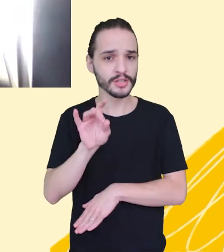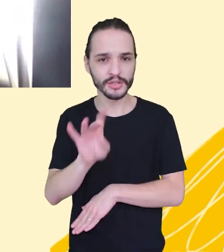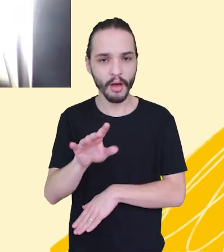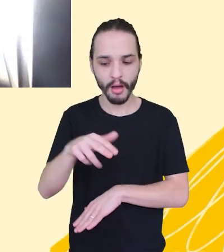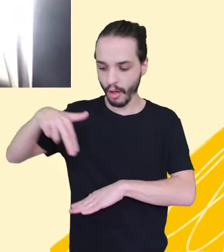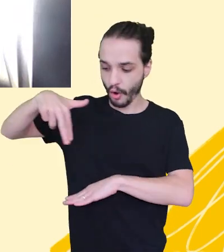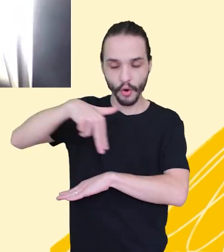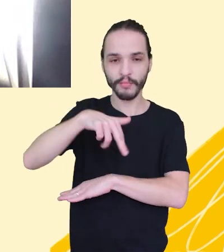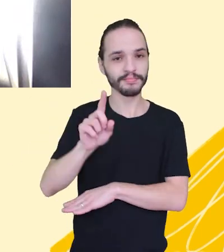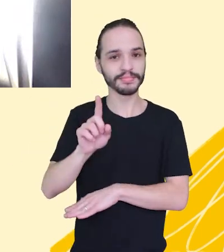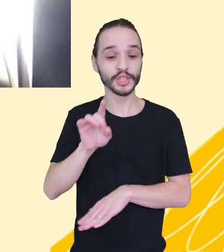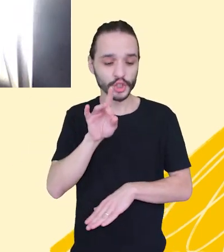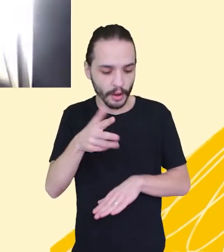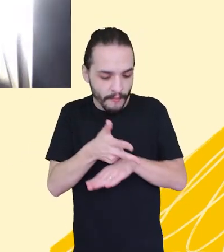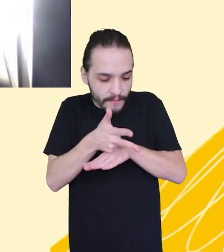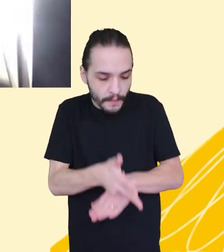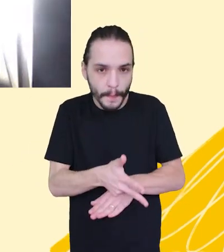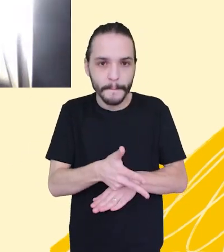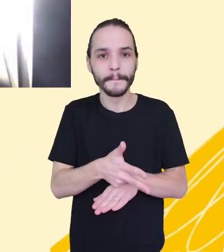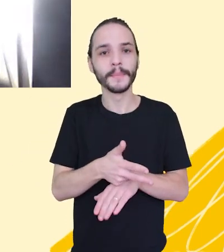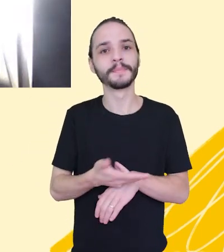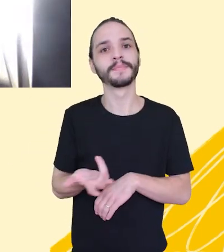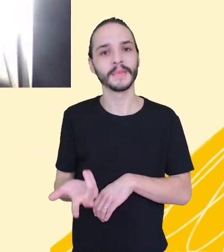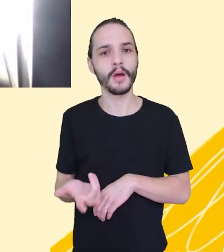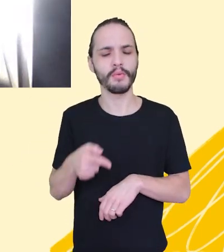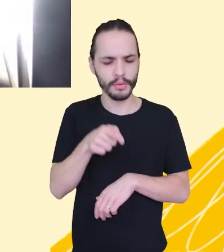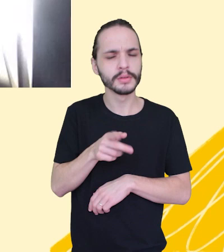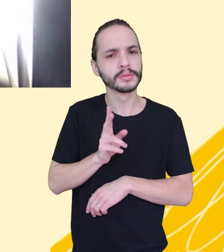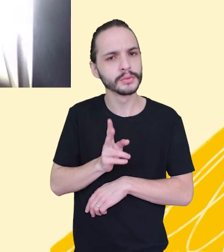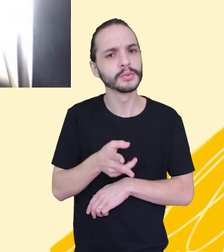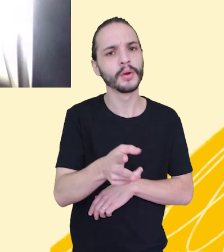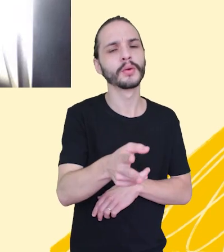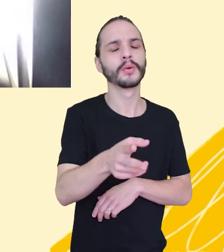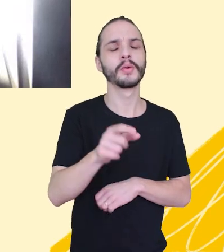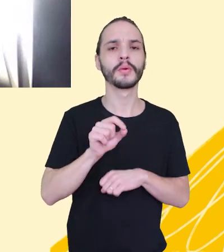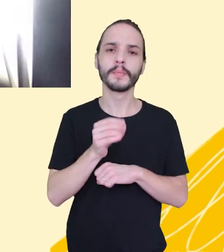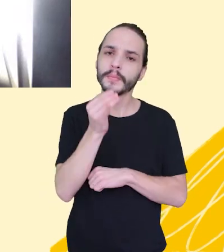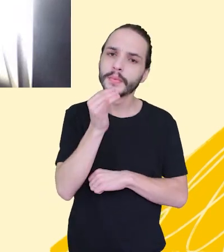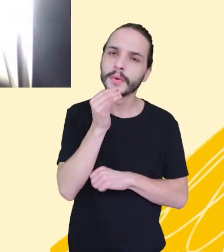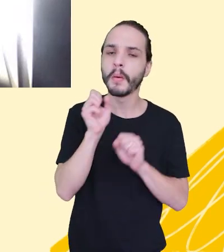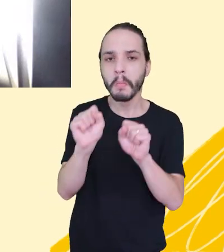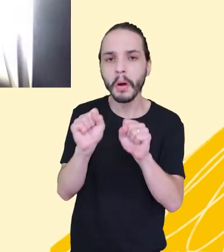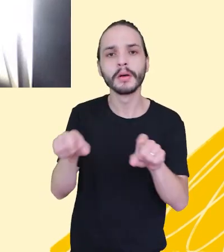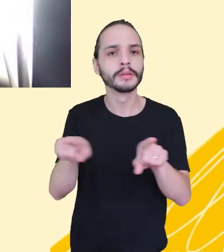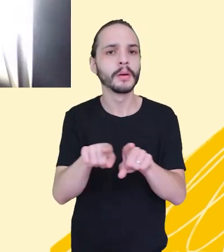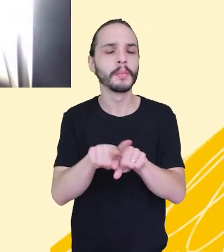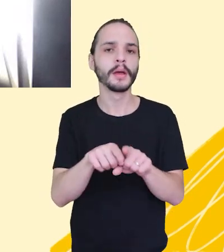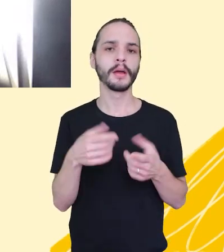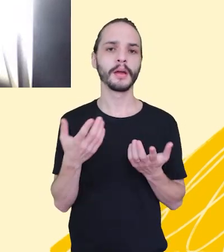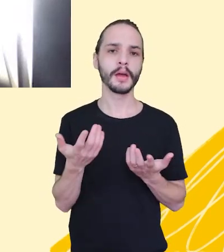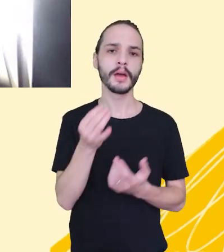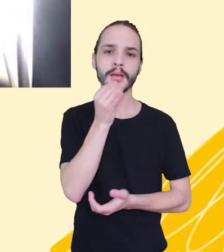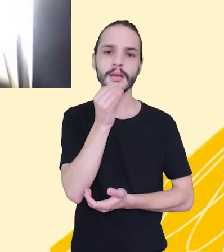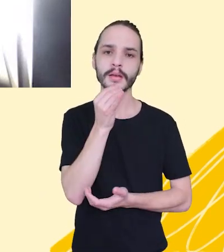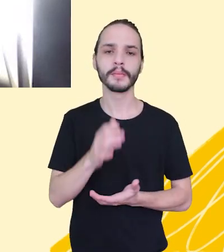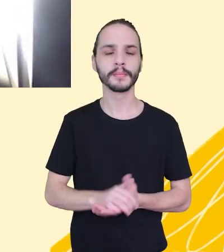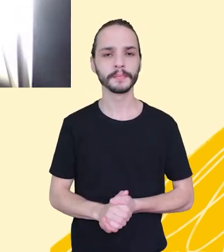And so, this continues. I could do it with for example...